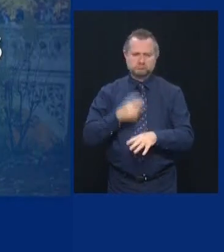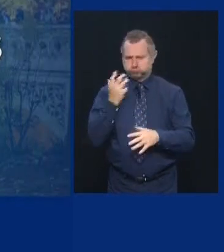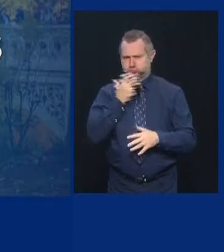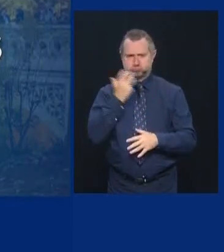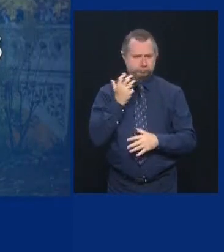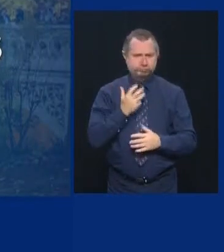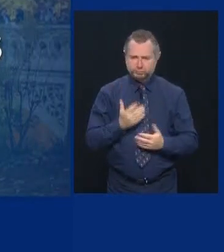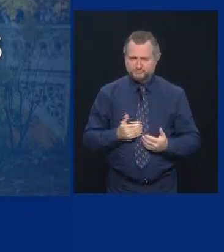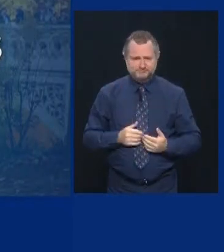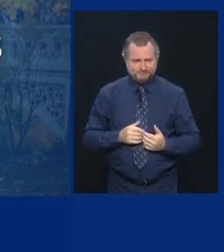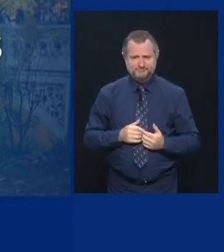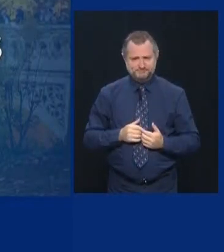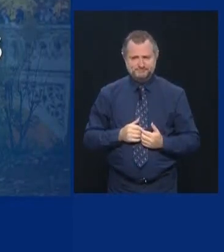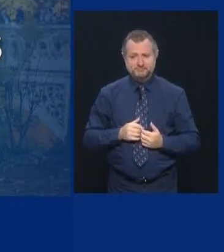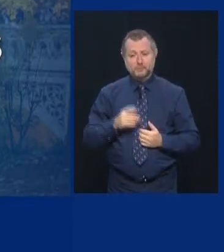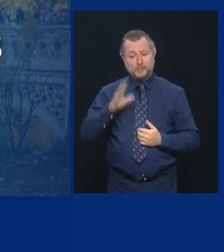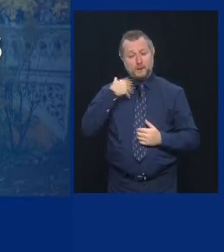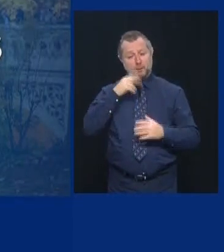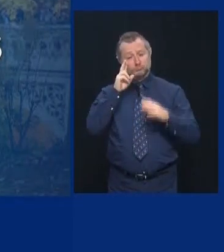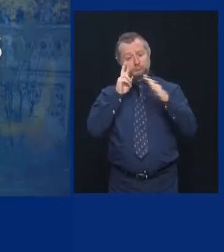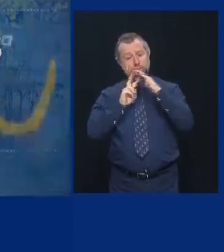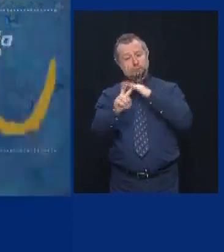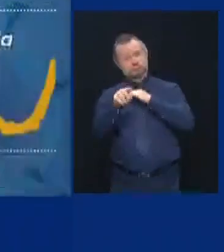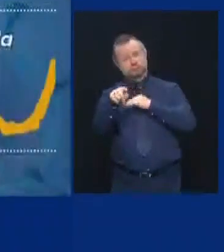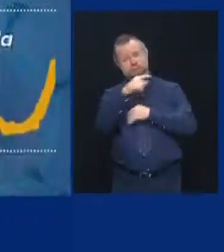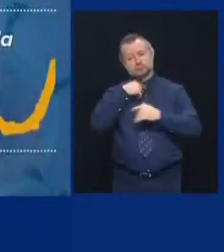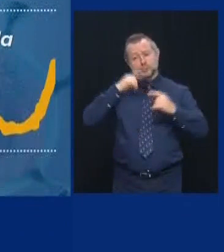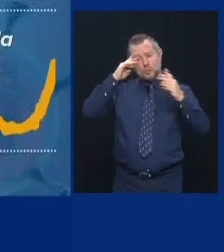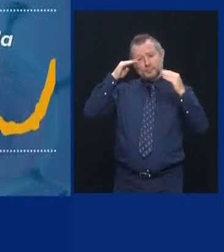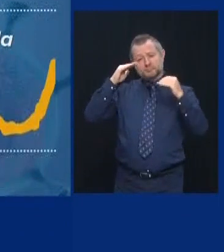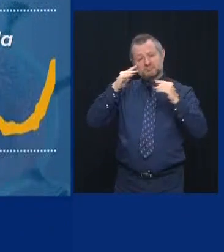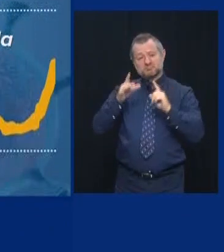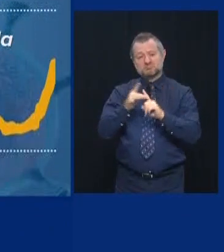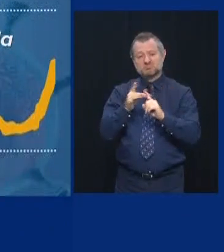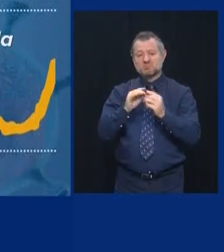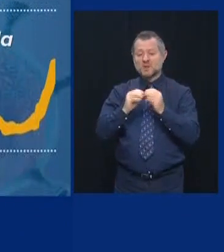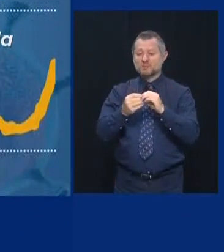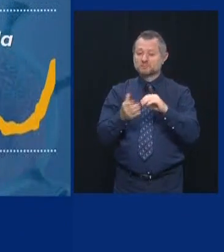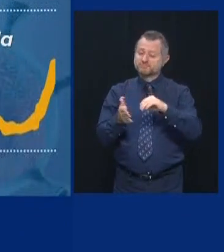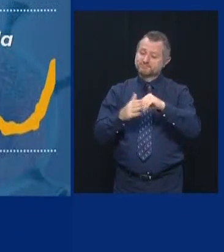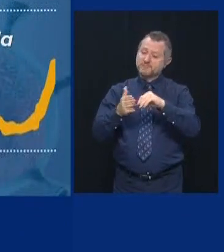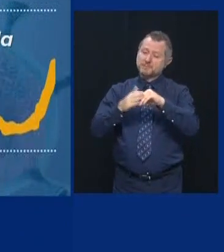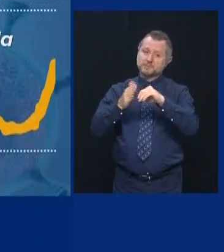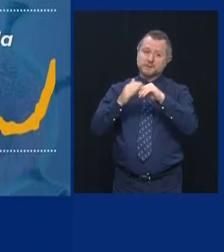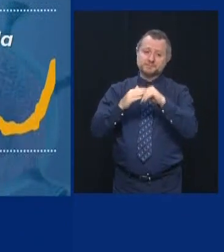THAT'S HOW YOU KNOW THAT. SO THE FALL IS A CHALLENGING PERIOD AS WE KNOW.